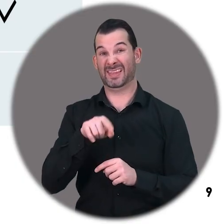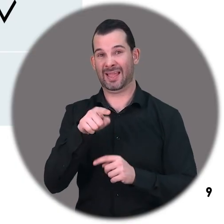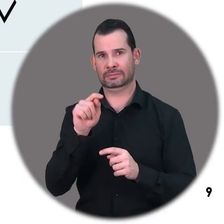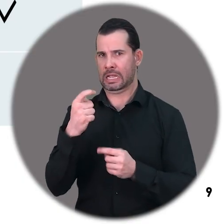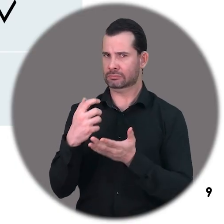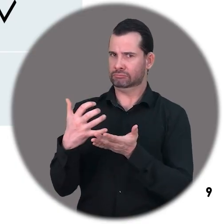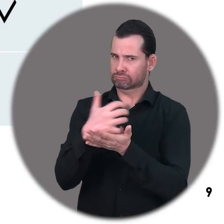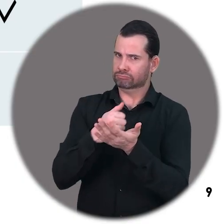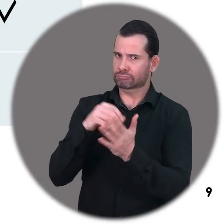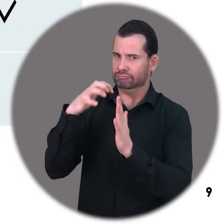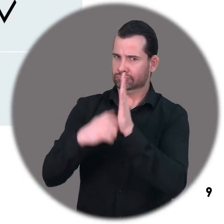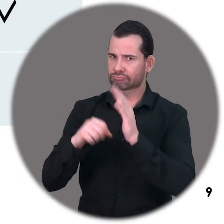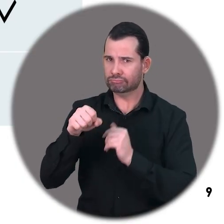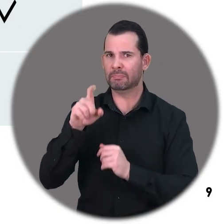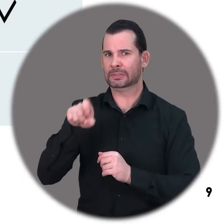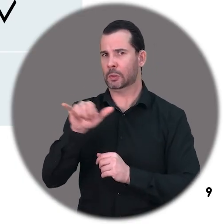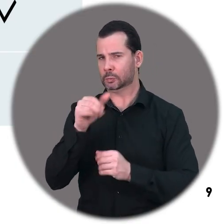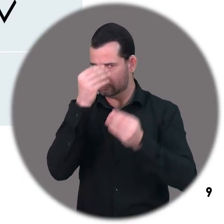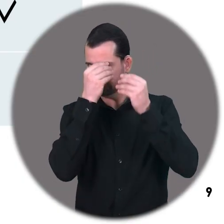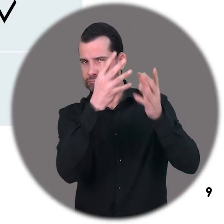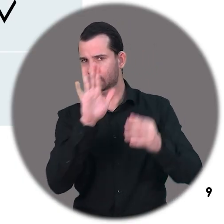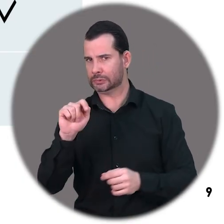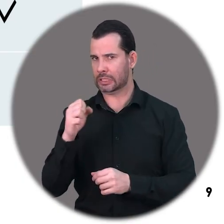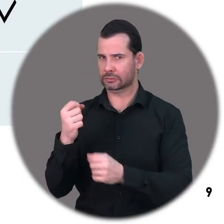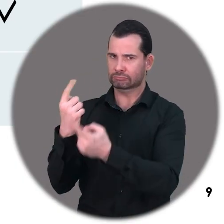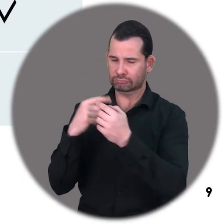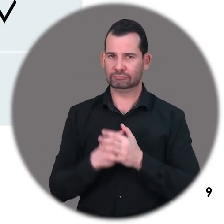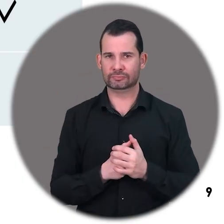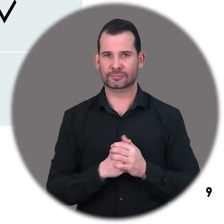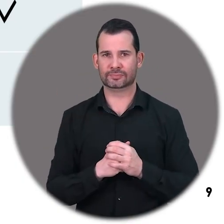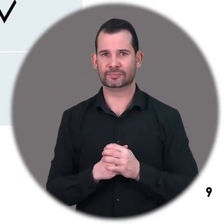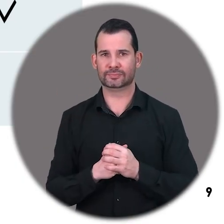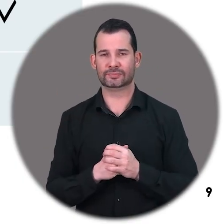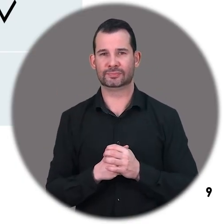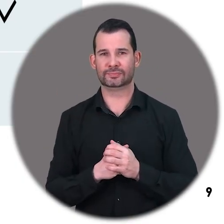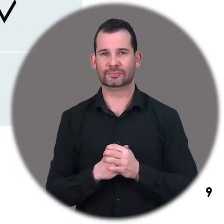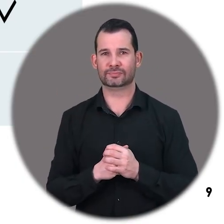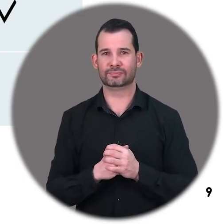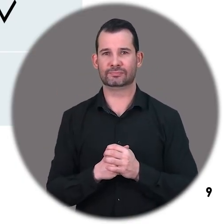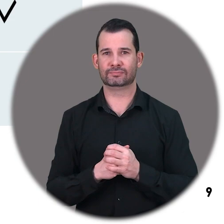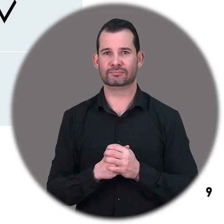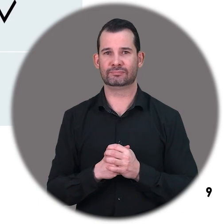It is taxable income and must also be reported on your taxes.